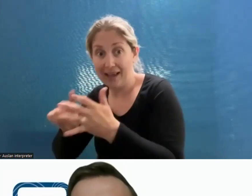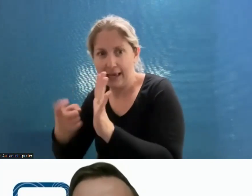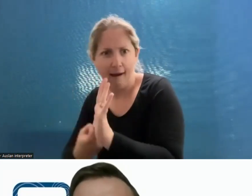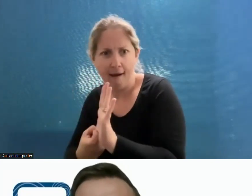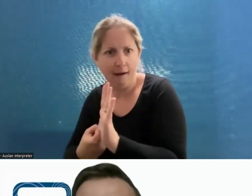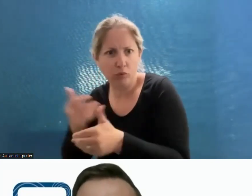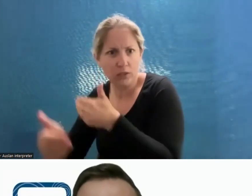in that scenario?